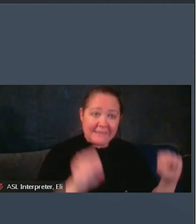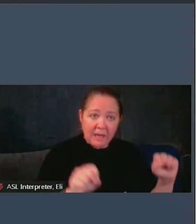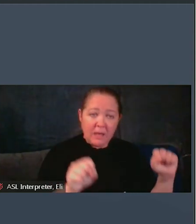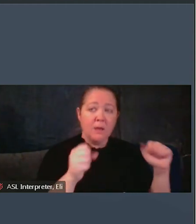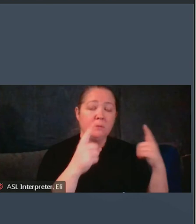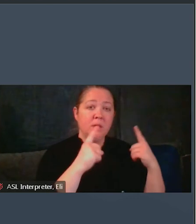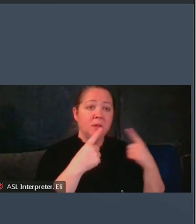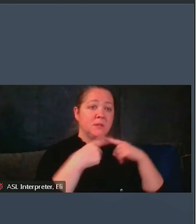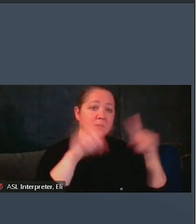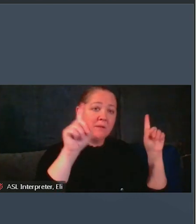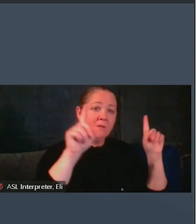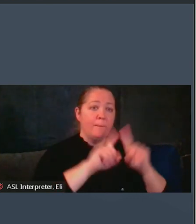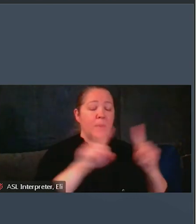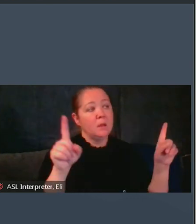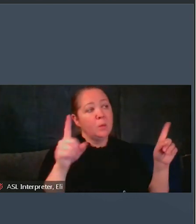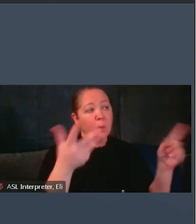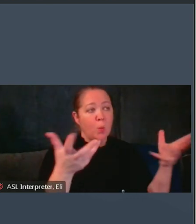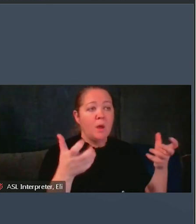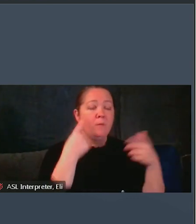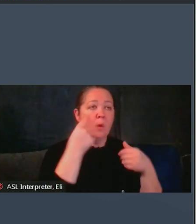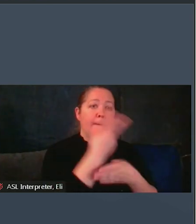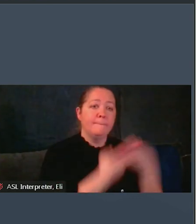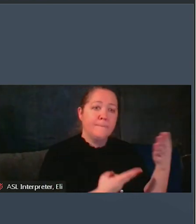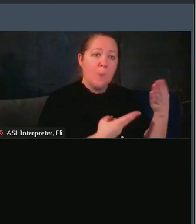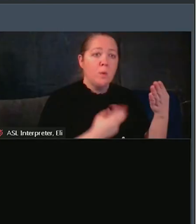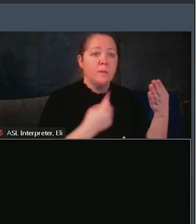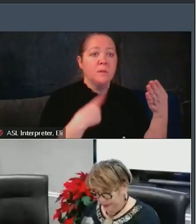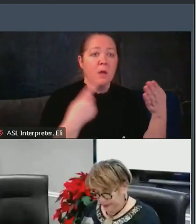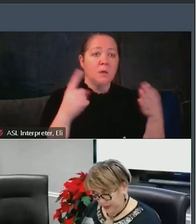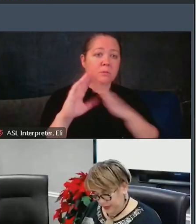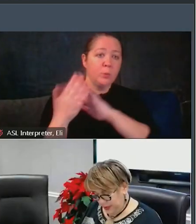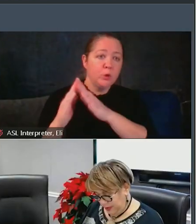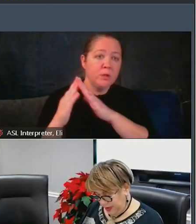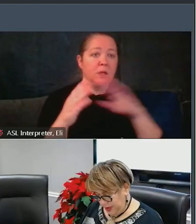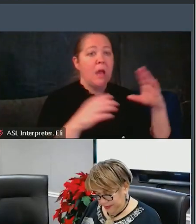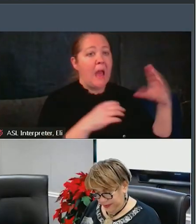involved. Thank you. Thank you. Okay.